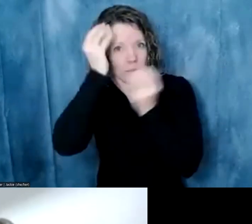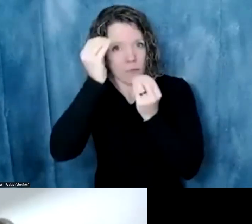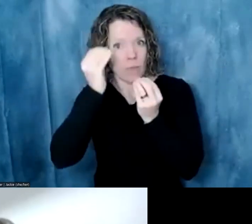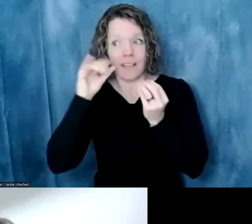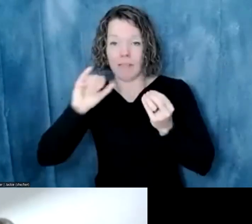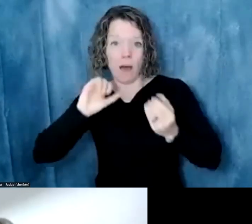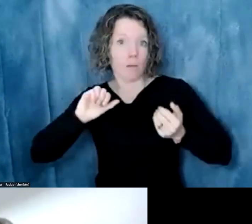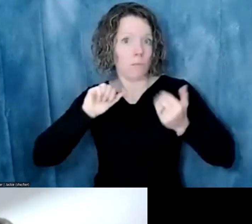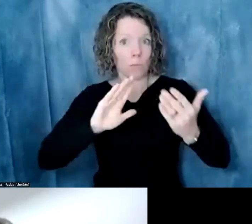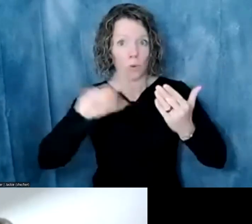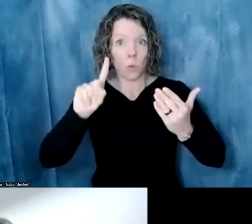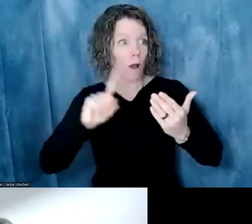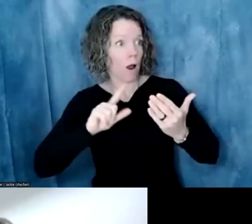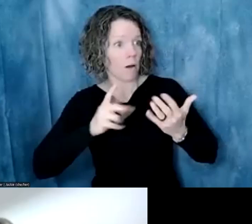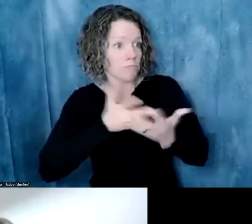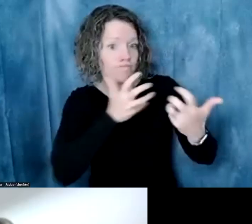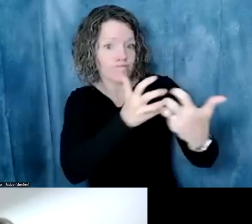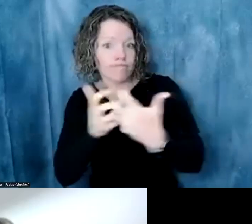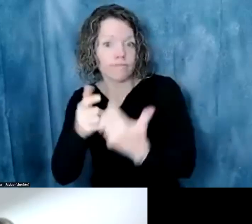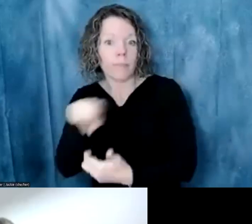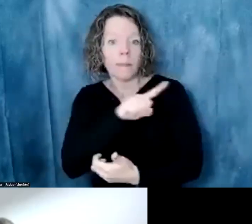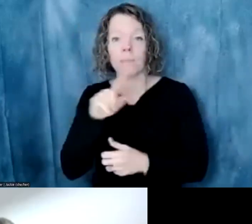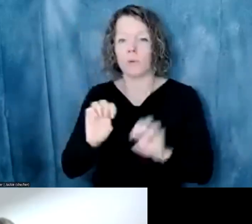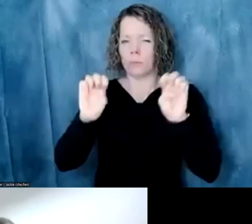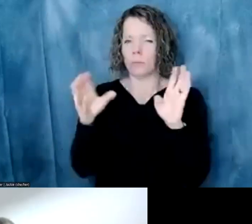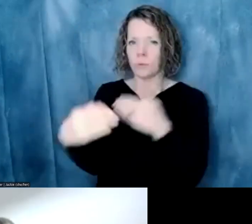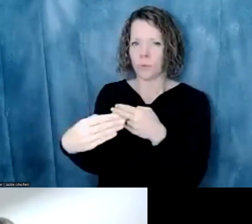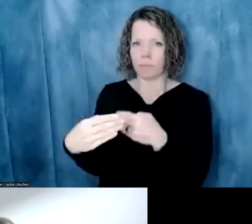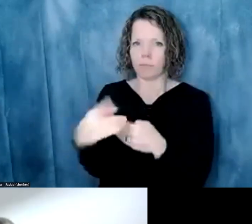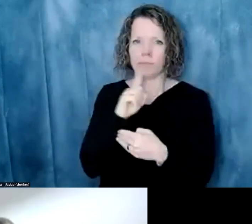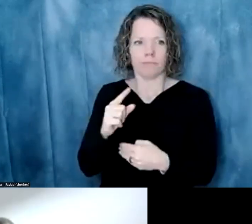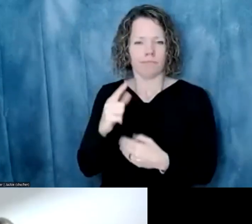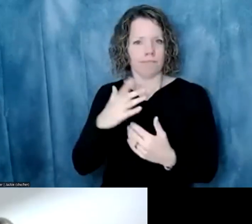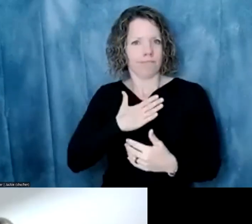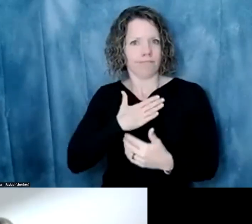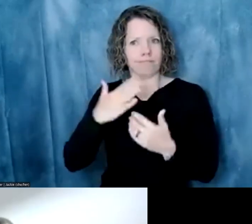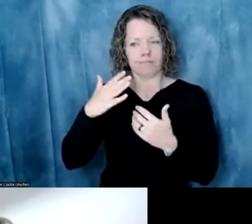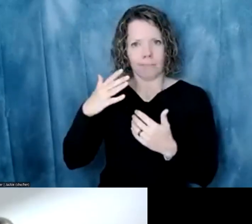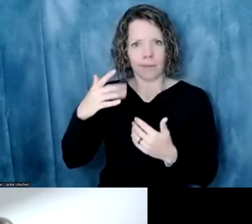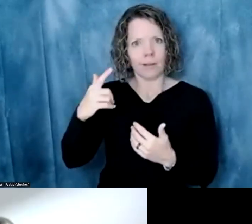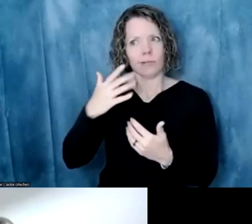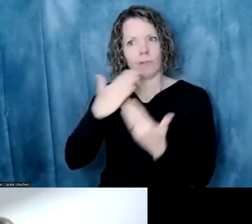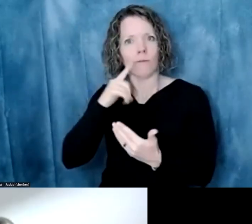work on identifying who may be at highest risk of co-occurring substance use disorders and suicide.